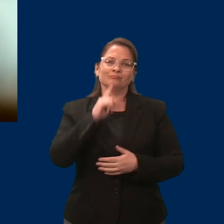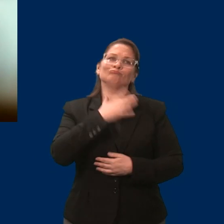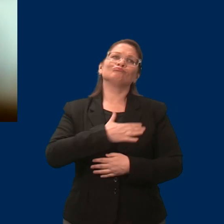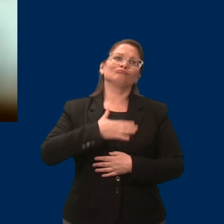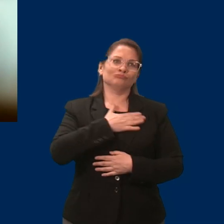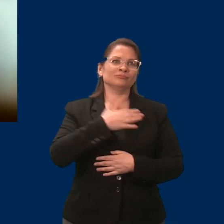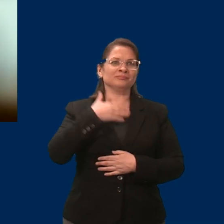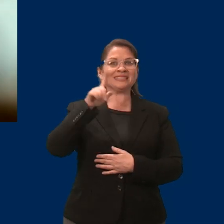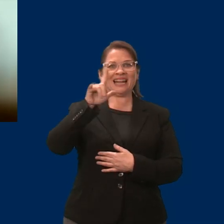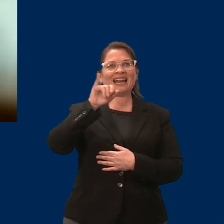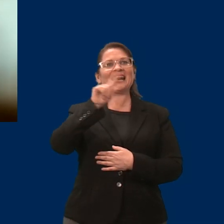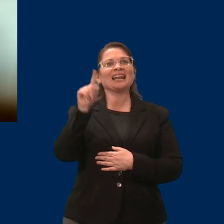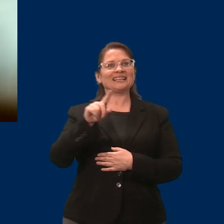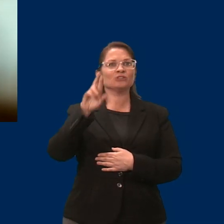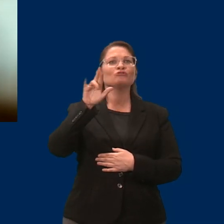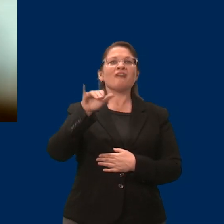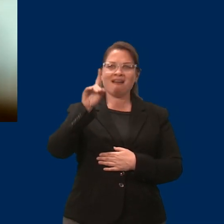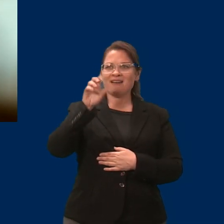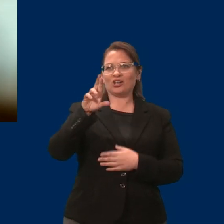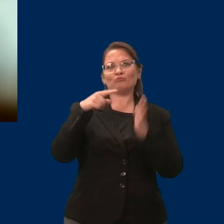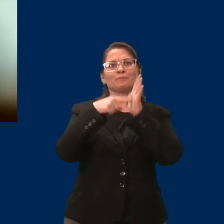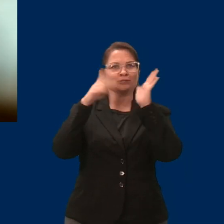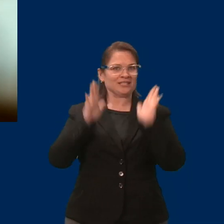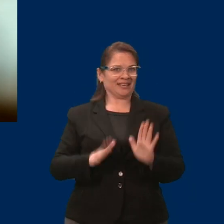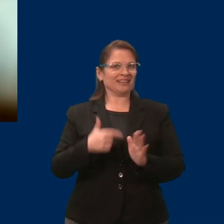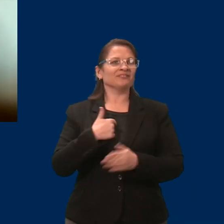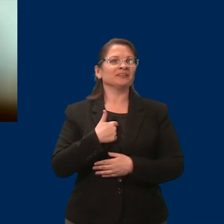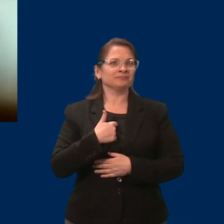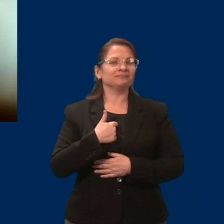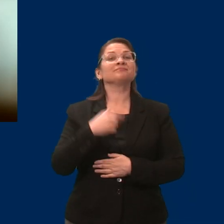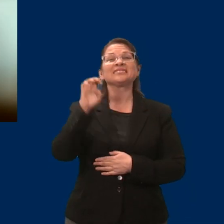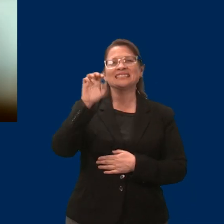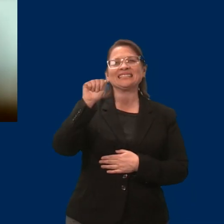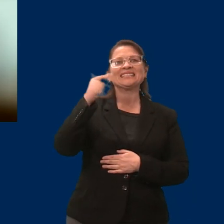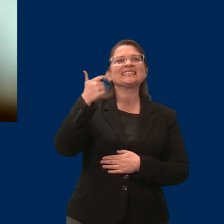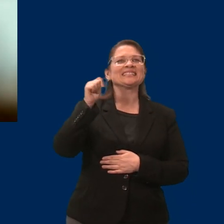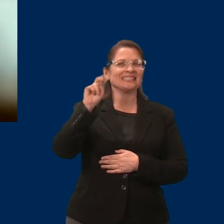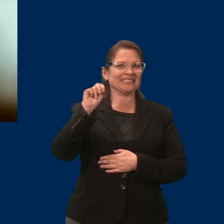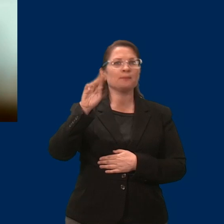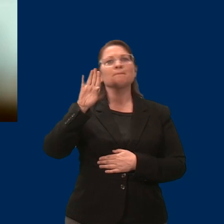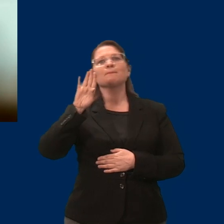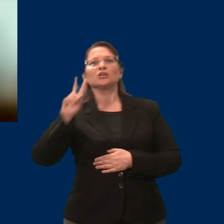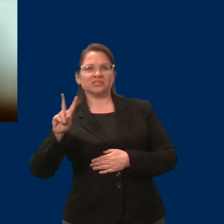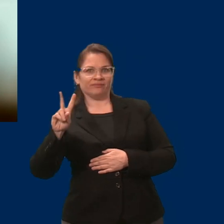soon to be representing Eagan and Burnsville. White woman with short, grayish-blonde hair